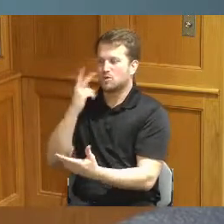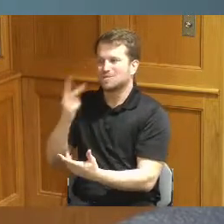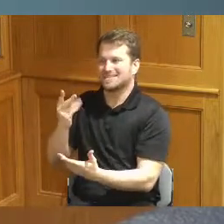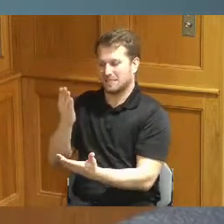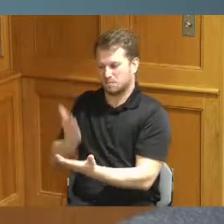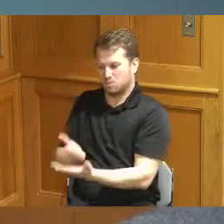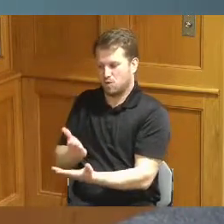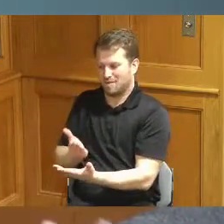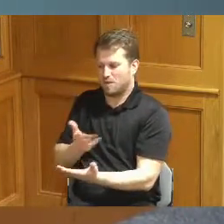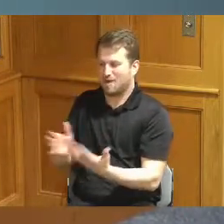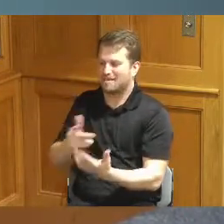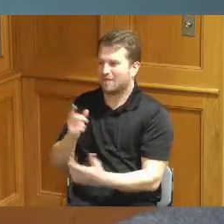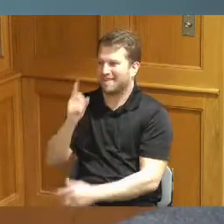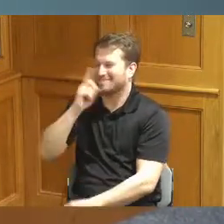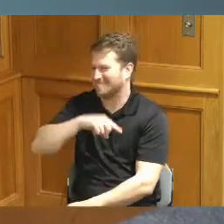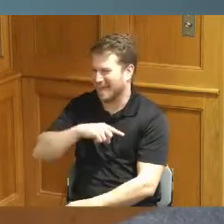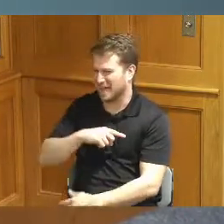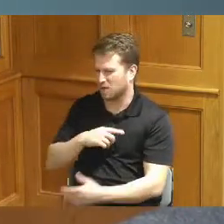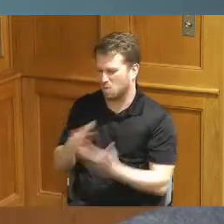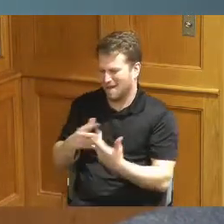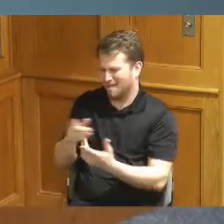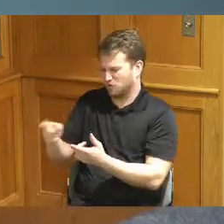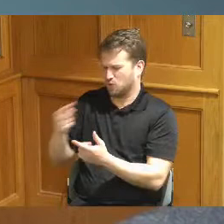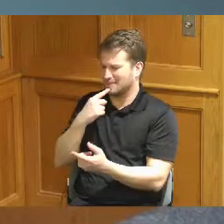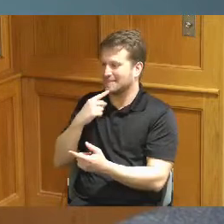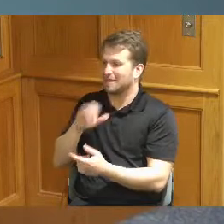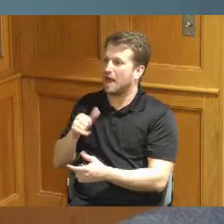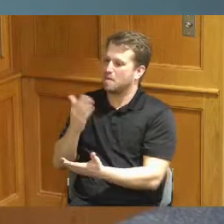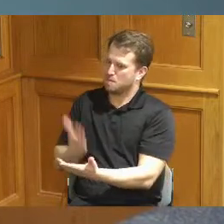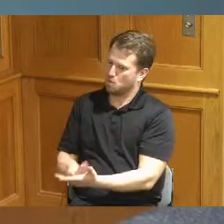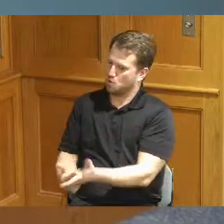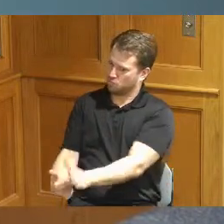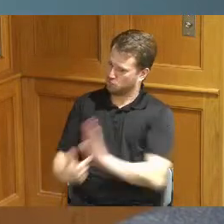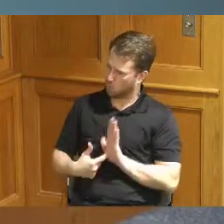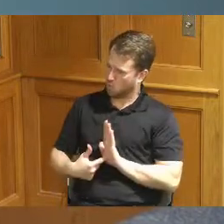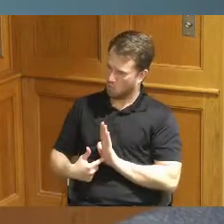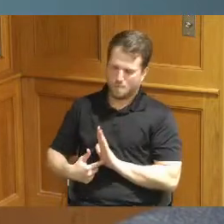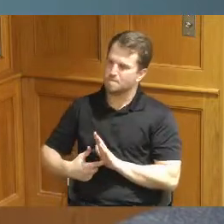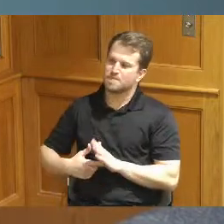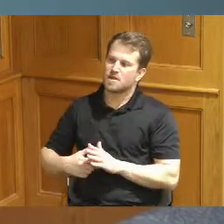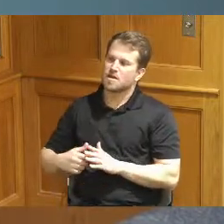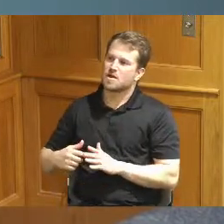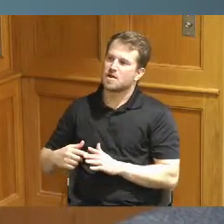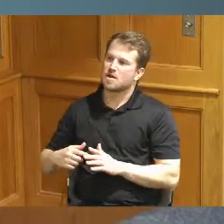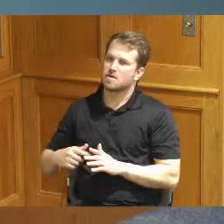you've said you're faking it or whatever show it to me but I can't keep going with this money